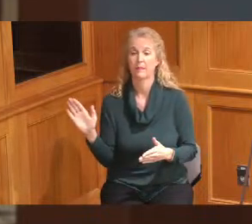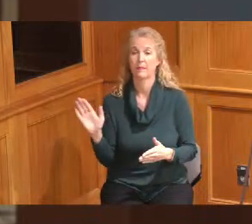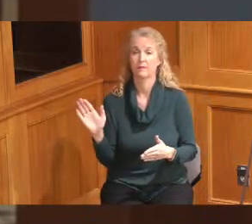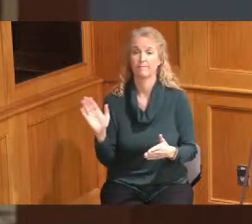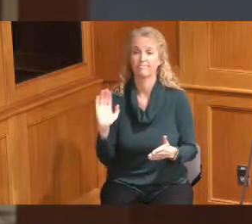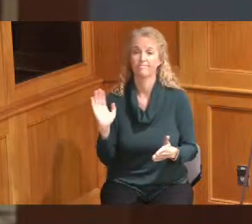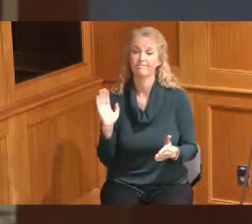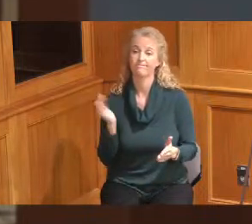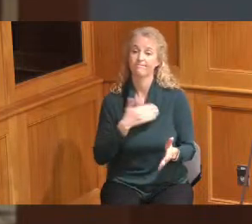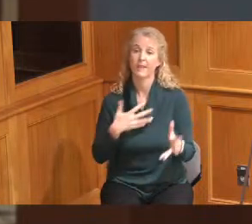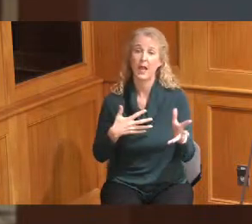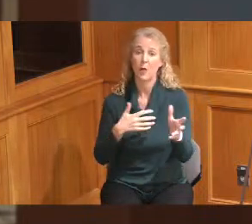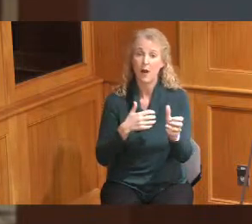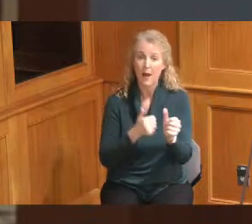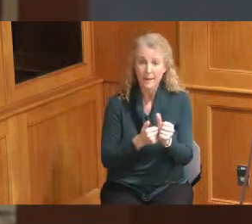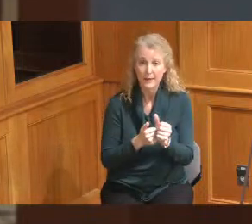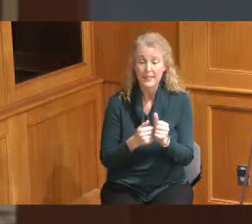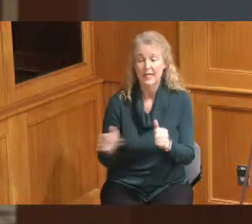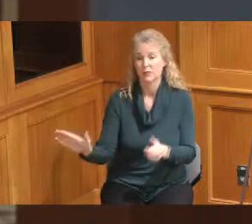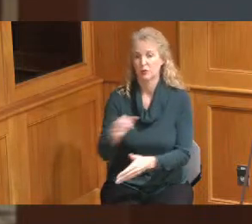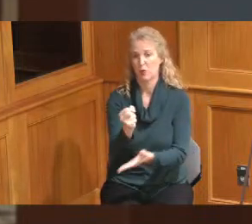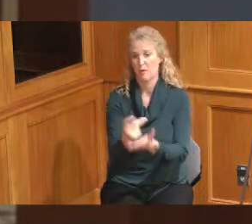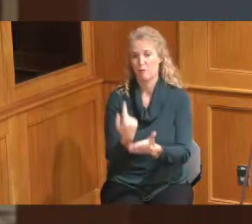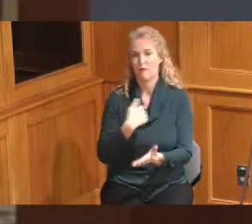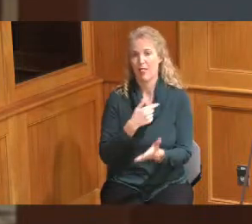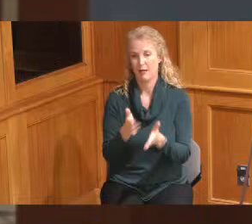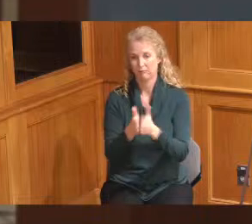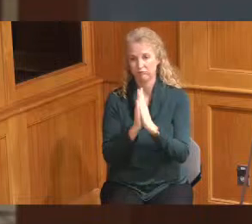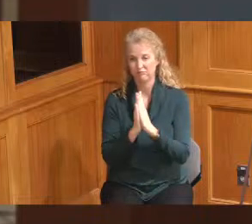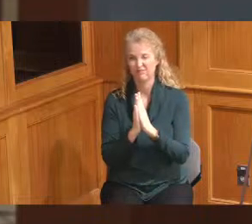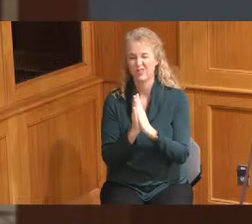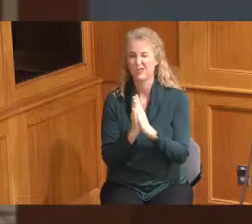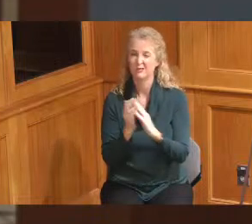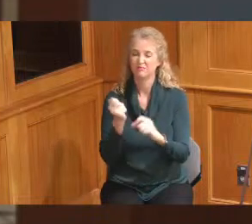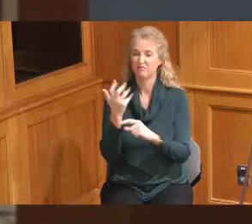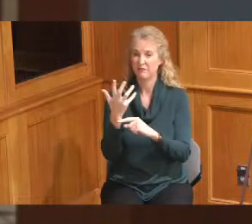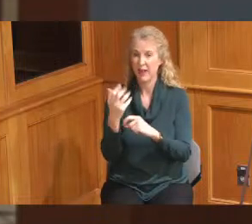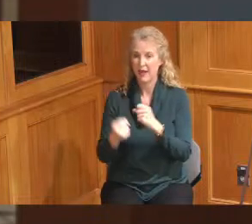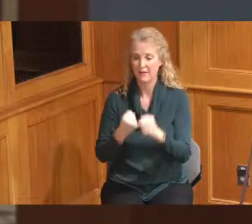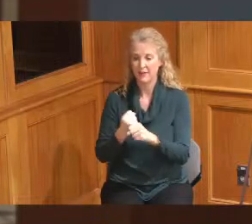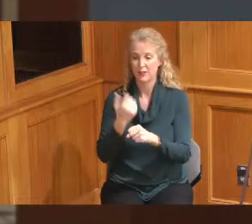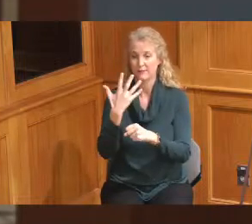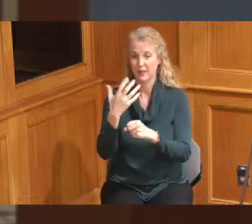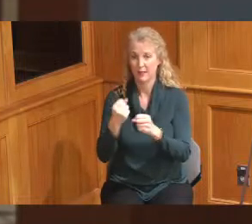so it's a living document that we promate every five years but we update it with minor updates